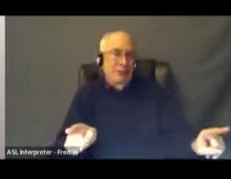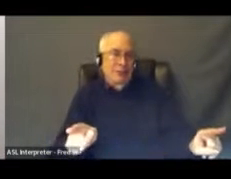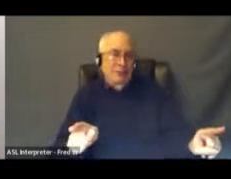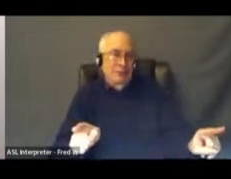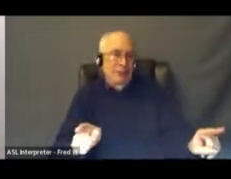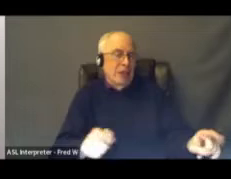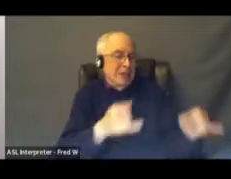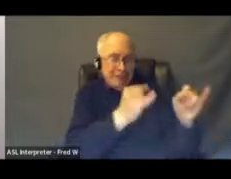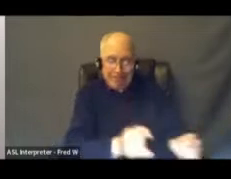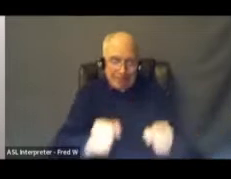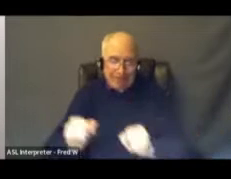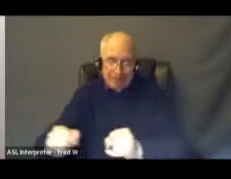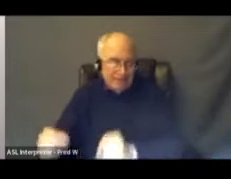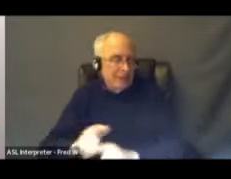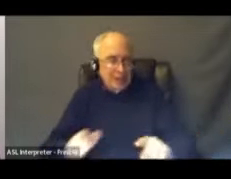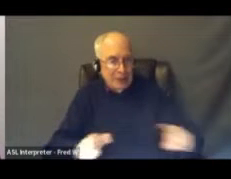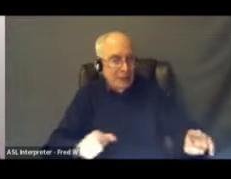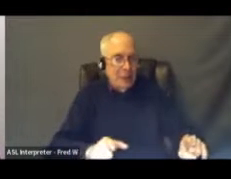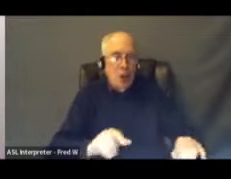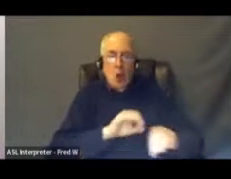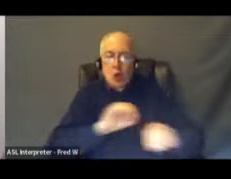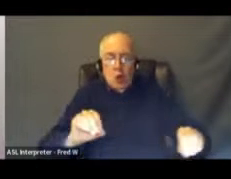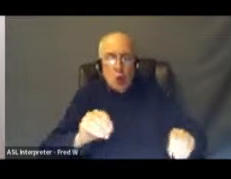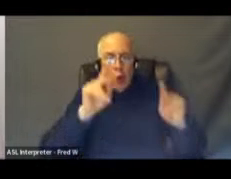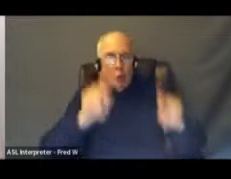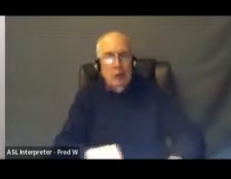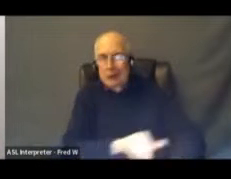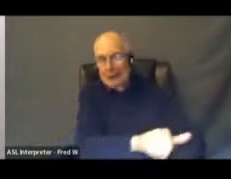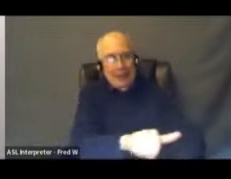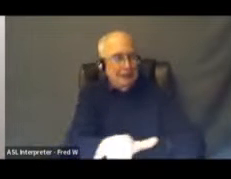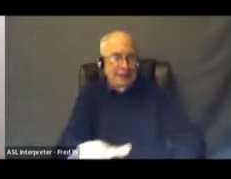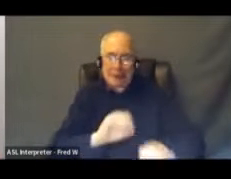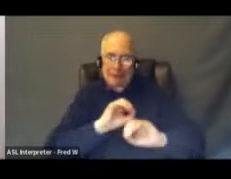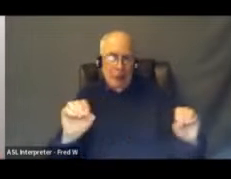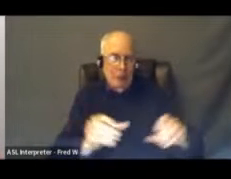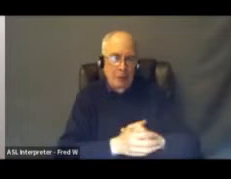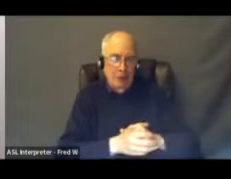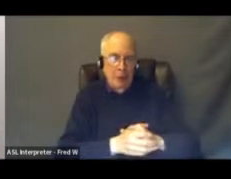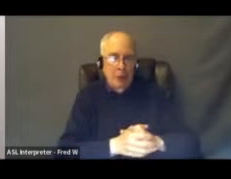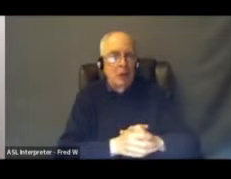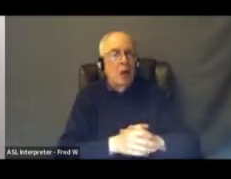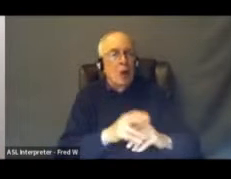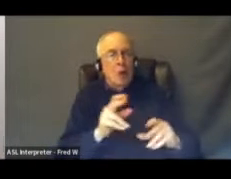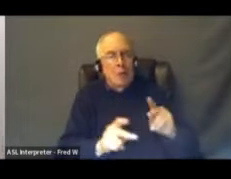injuries are going to look like. So on this exploration adventure survivors truly are getting to know their symptoms and what